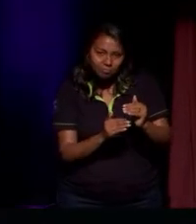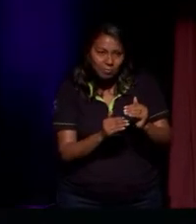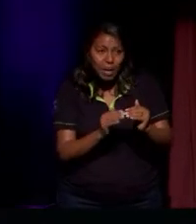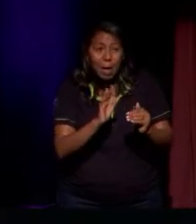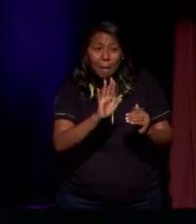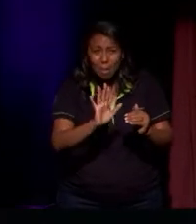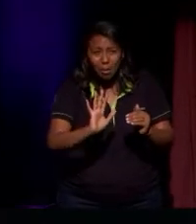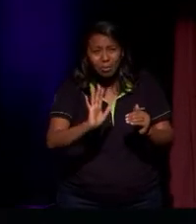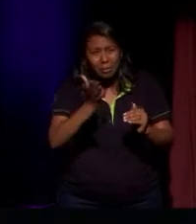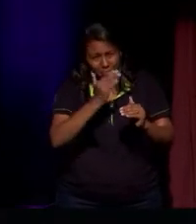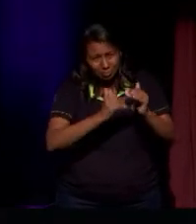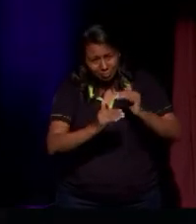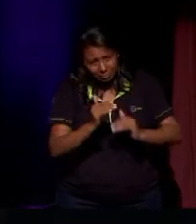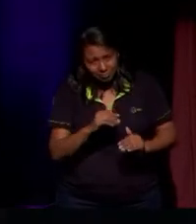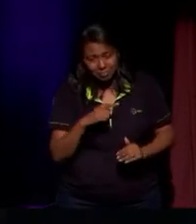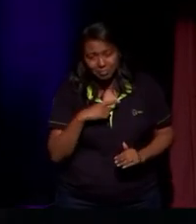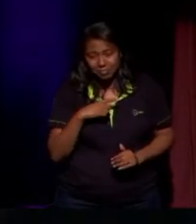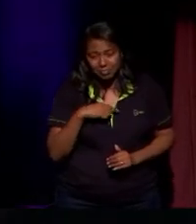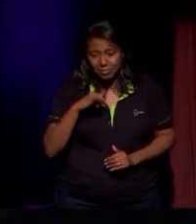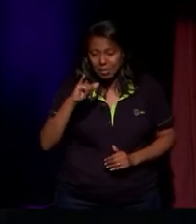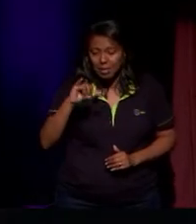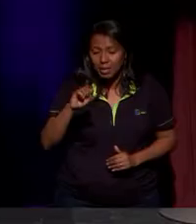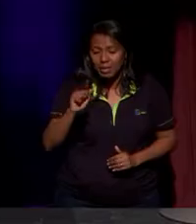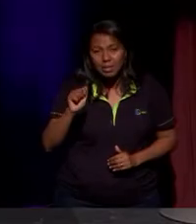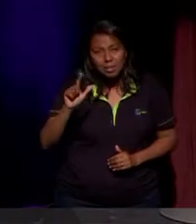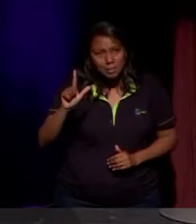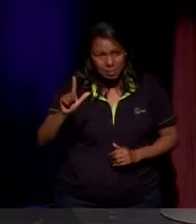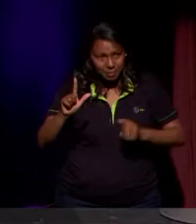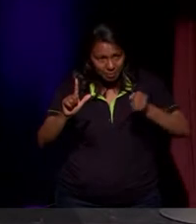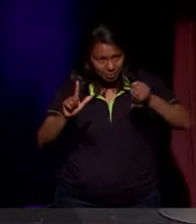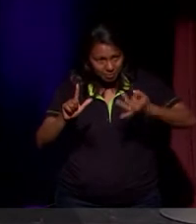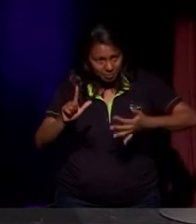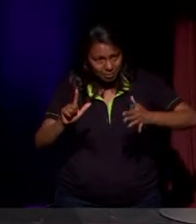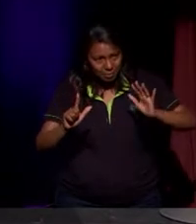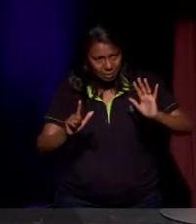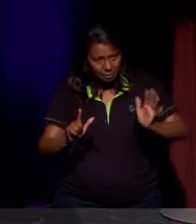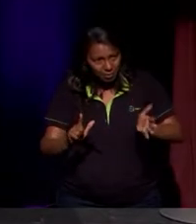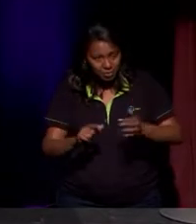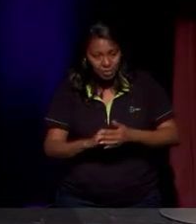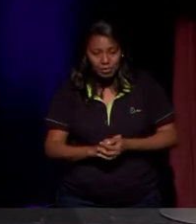listening even to Isabel saying this, what it places on Mozambique.